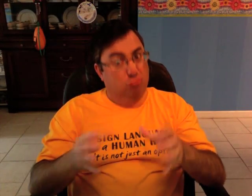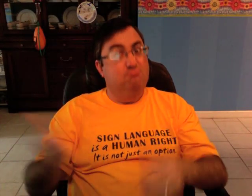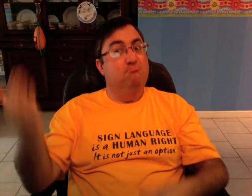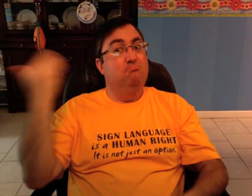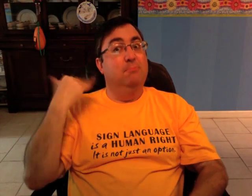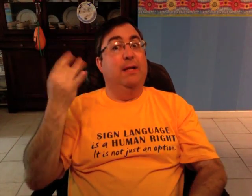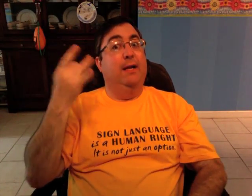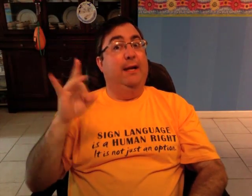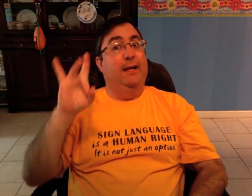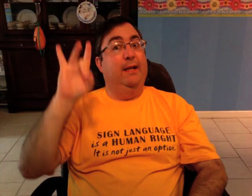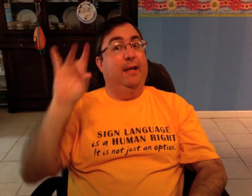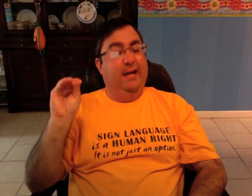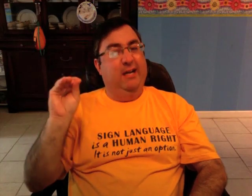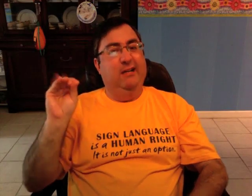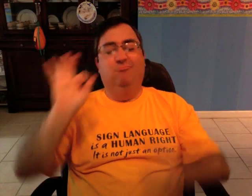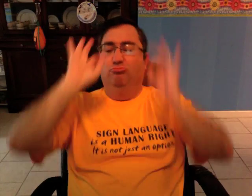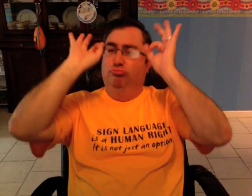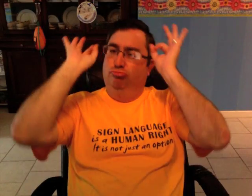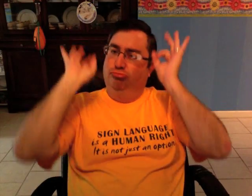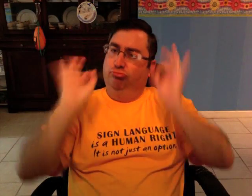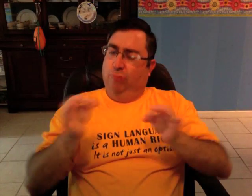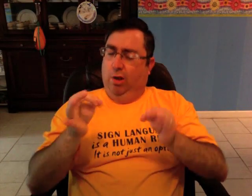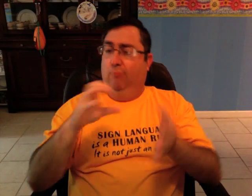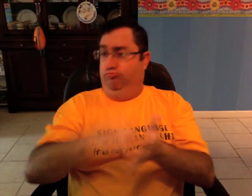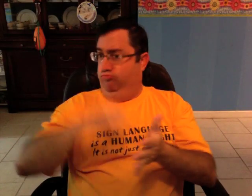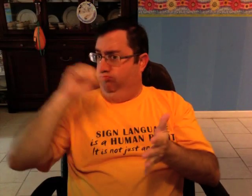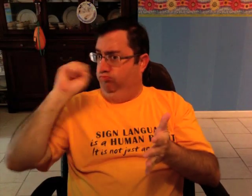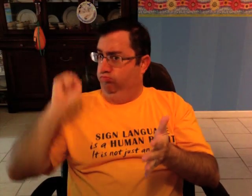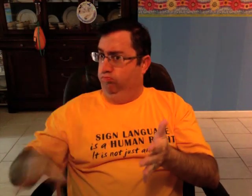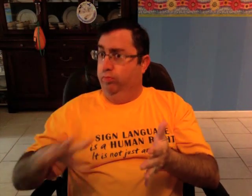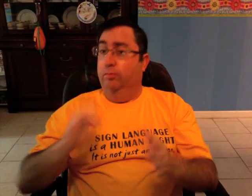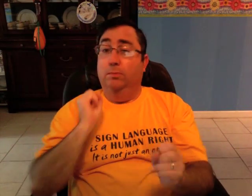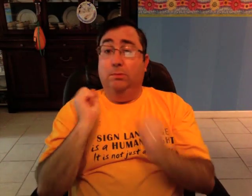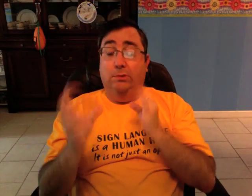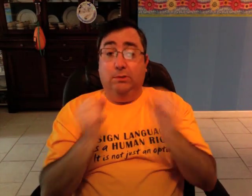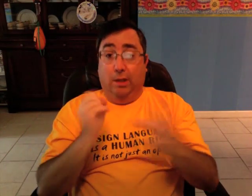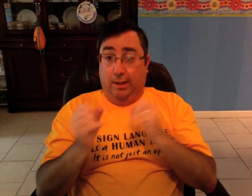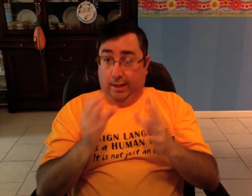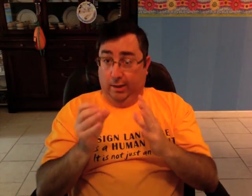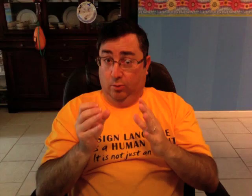which is the same group that in 1880, decided to eliminate sign language from Deaf education,